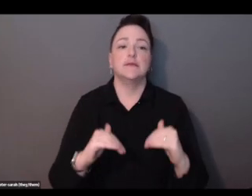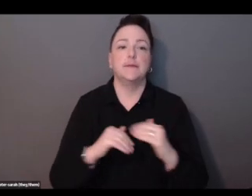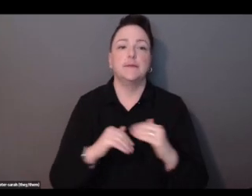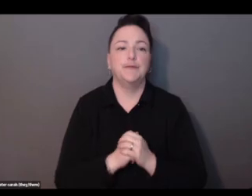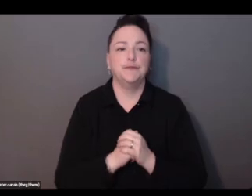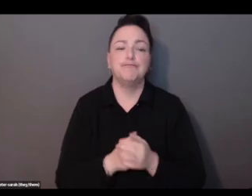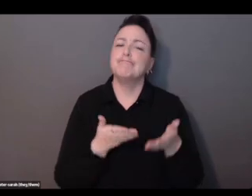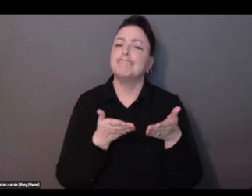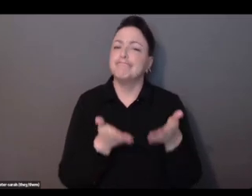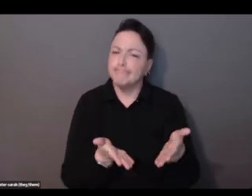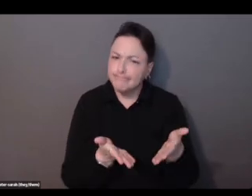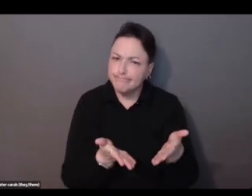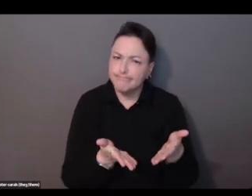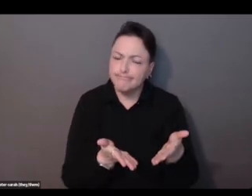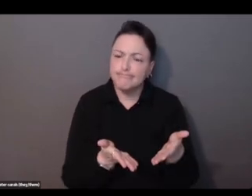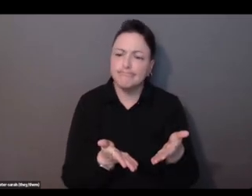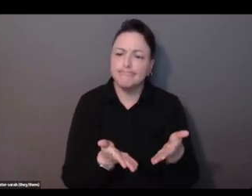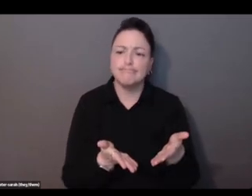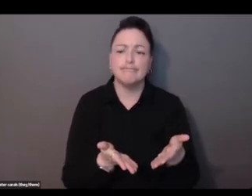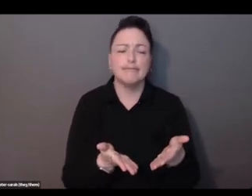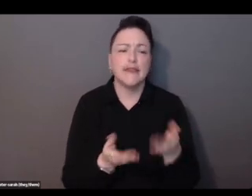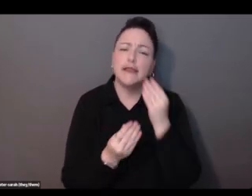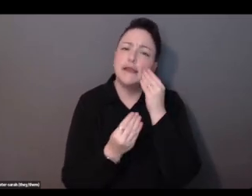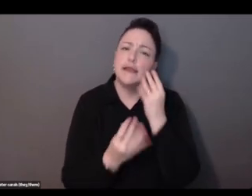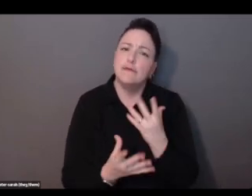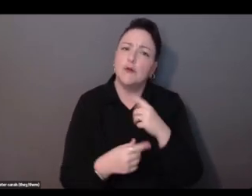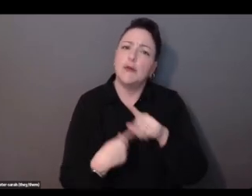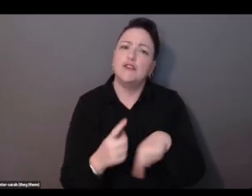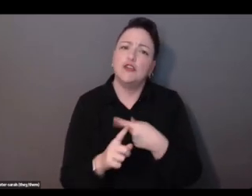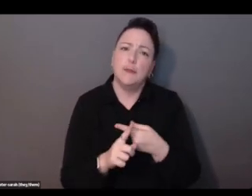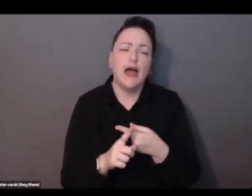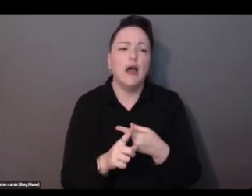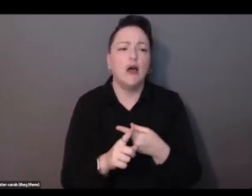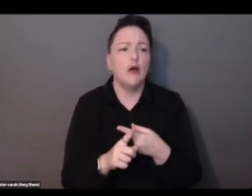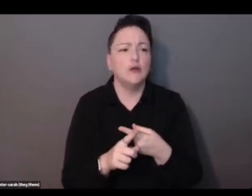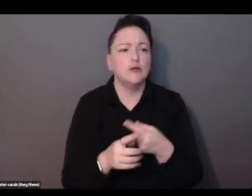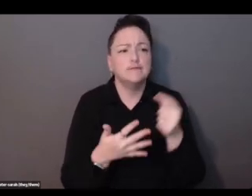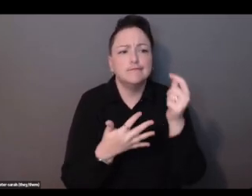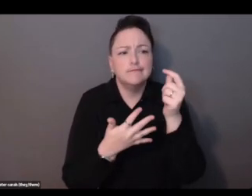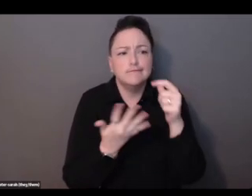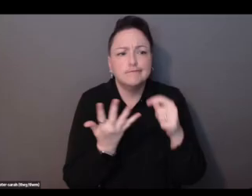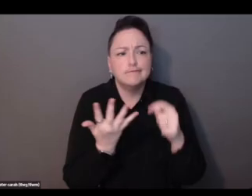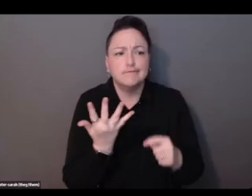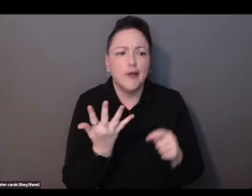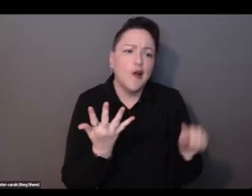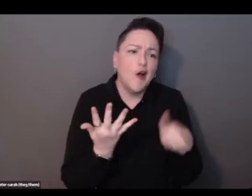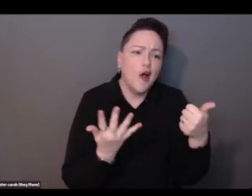due to data quality issues. for the other characteristics we were